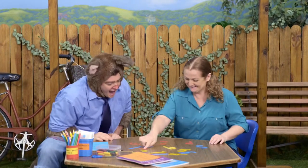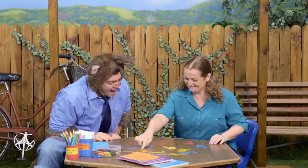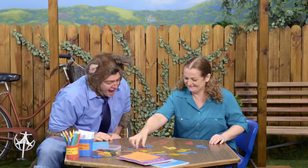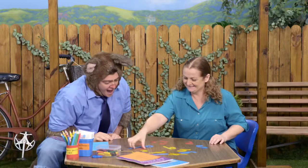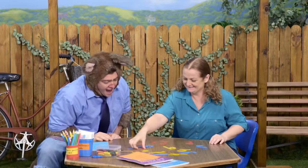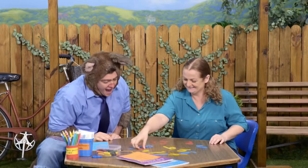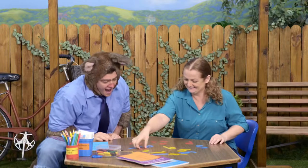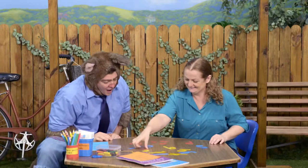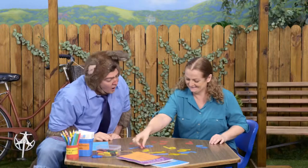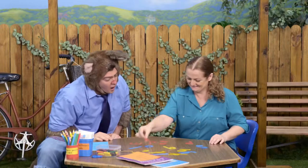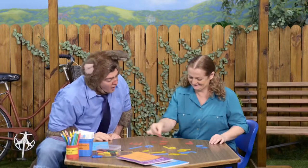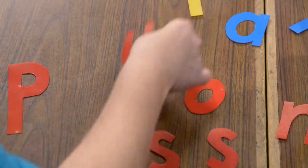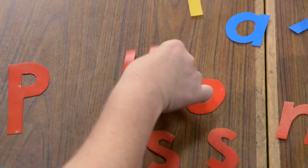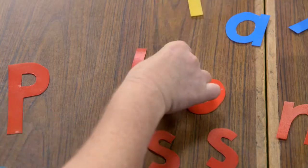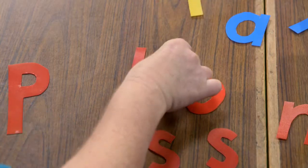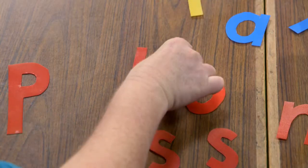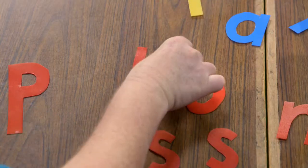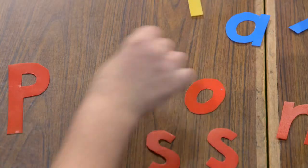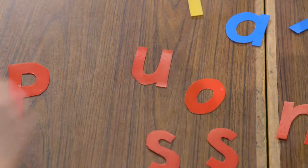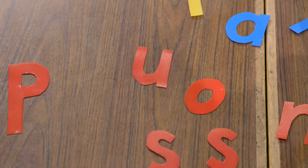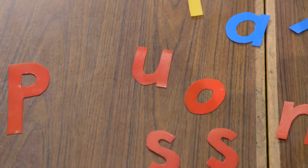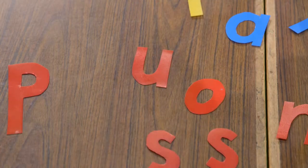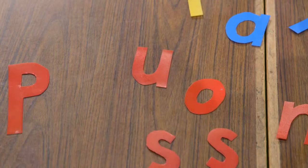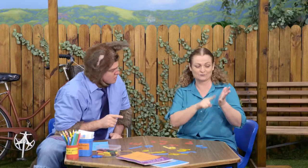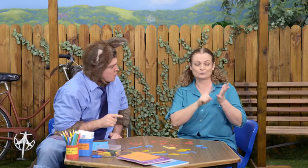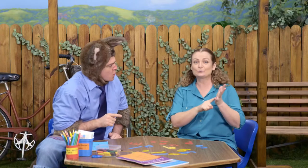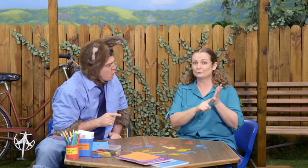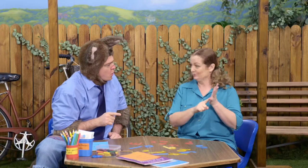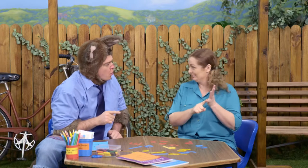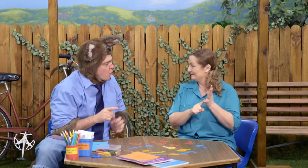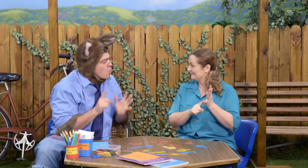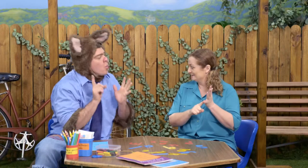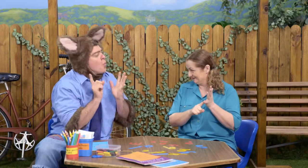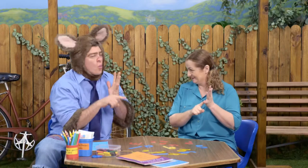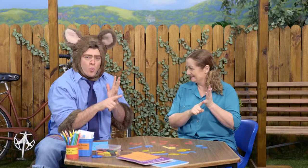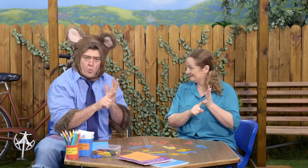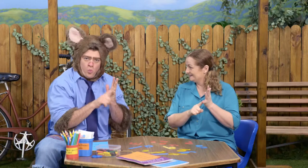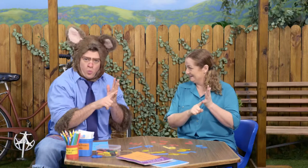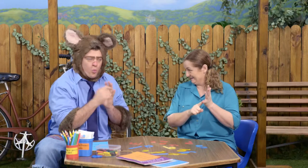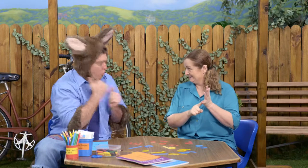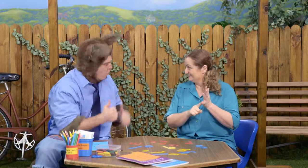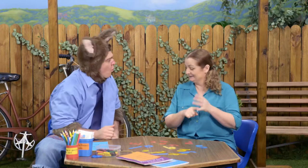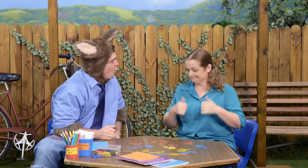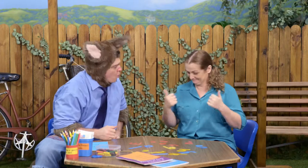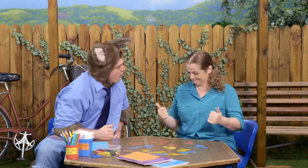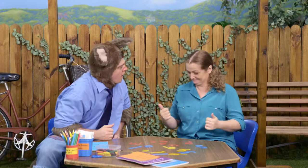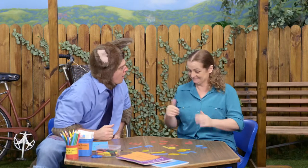Oh. Ahh. That's a U. U. Great.